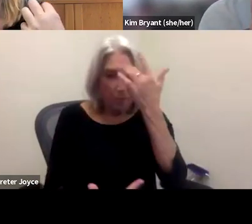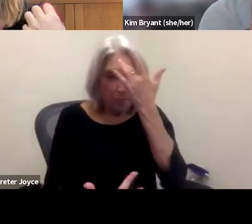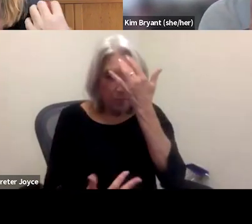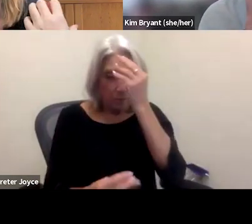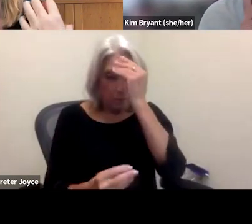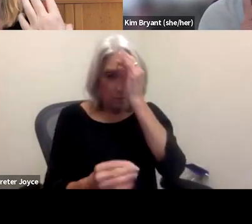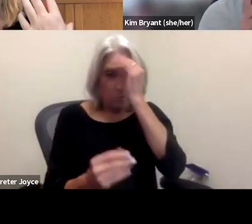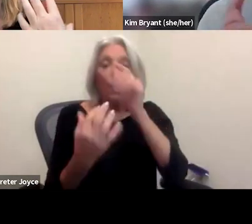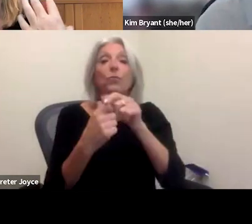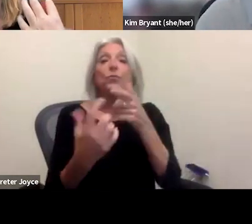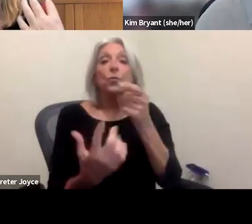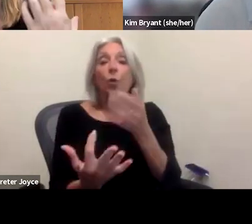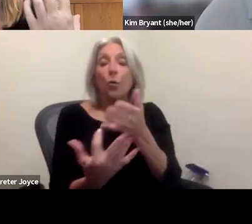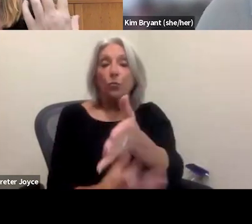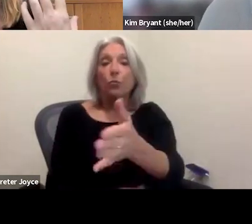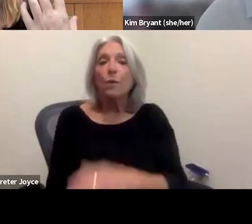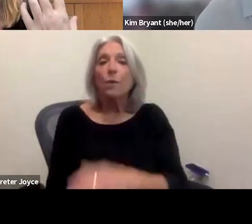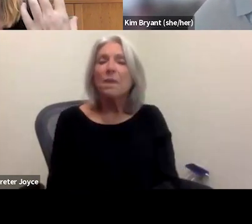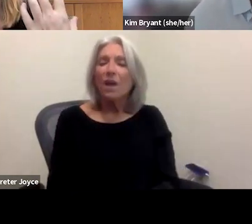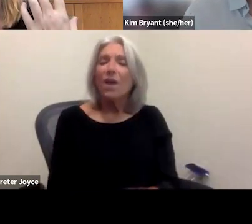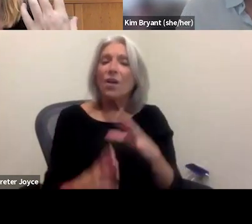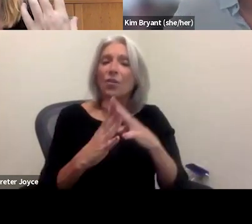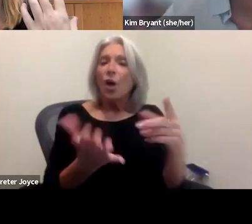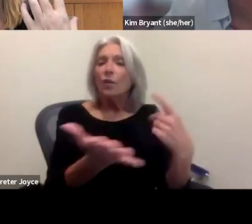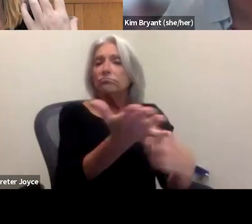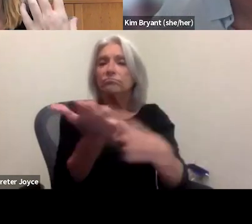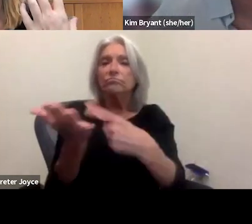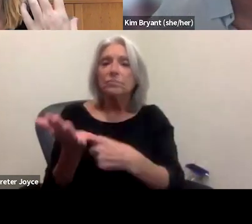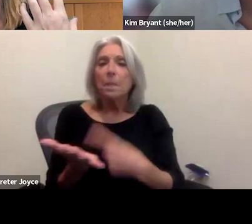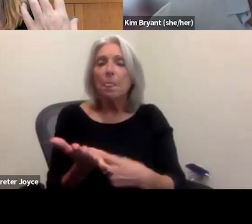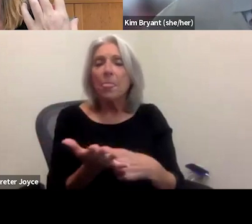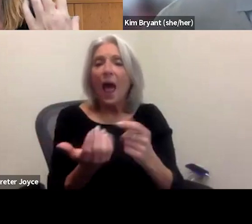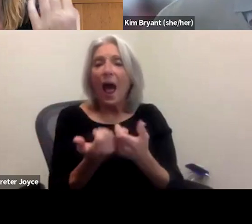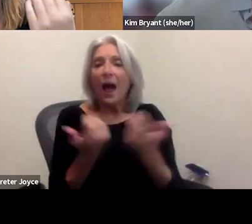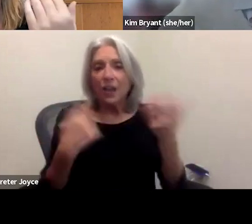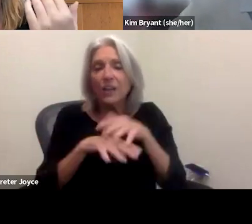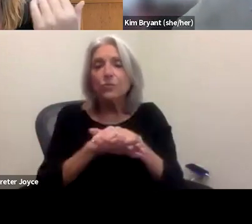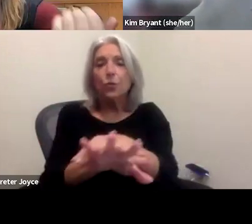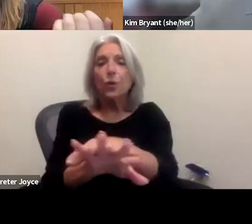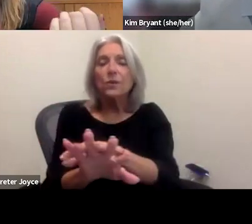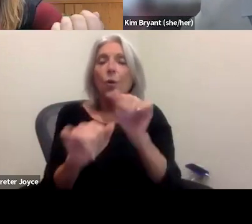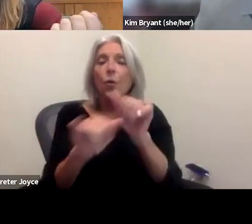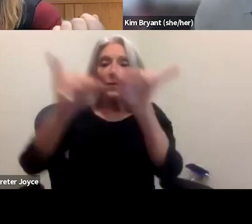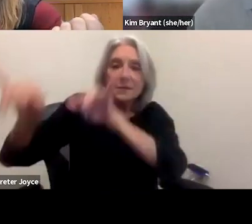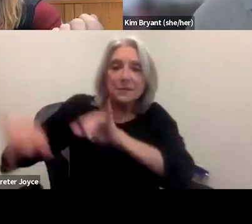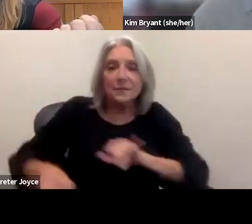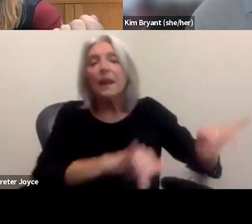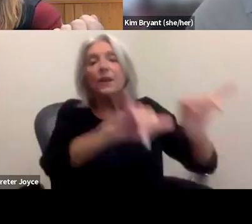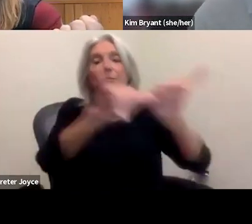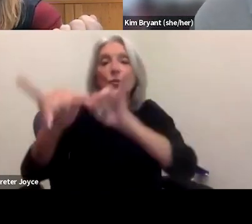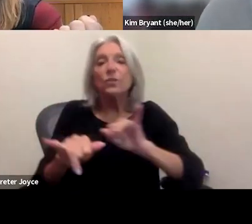There's a lot of talk about integration and standardization with, existing technologies, like voice-to-text.